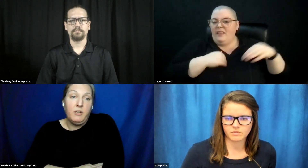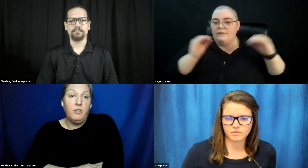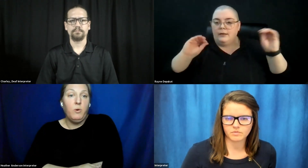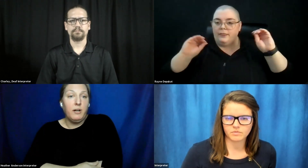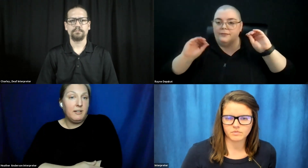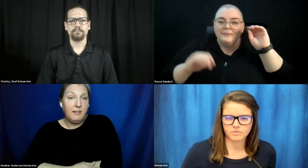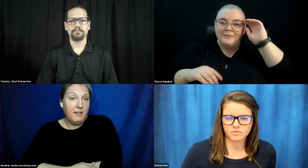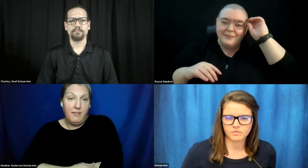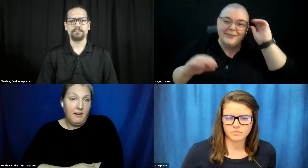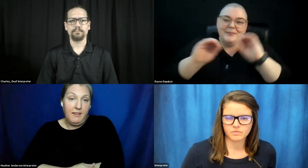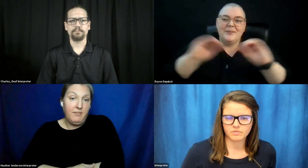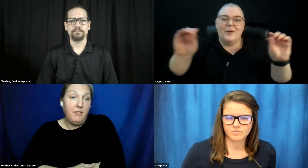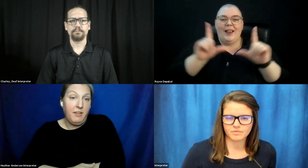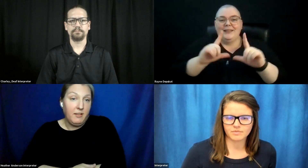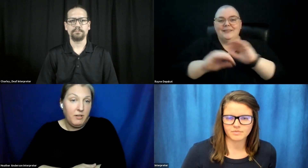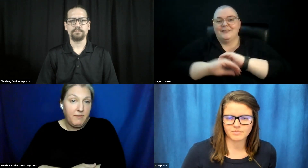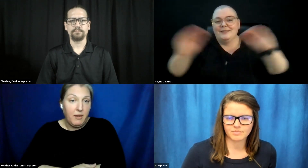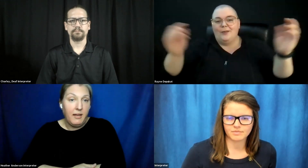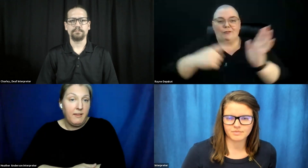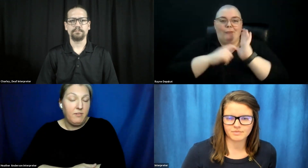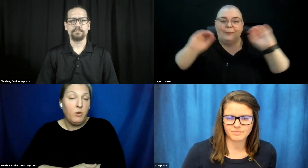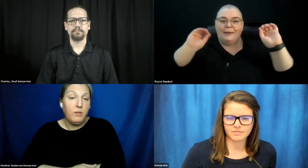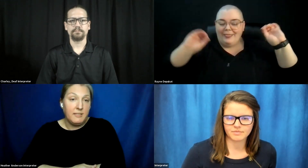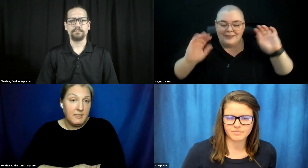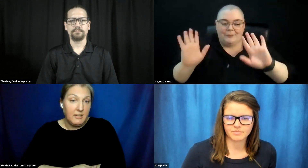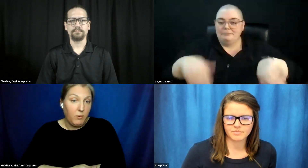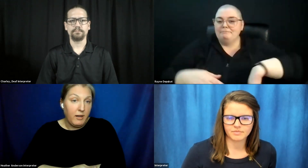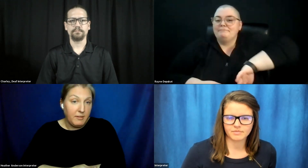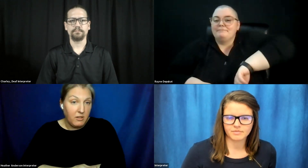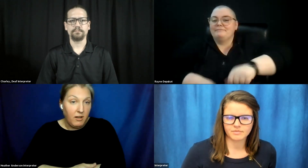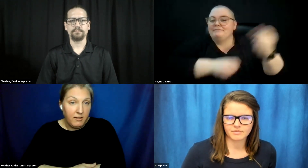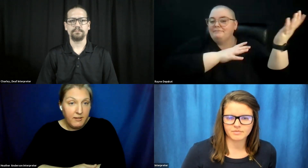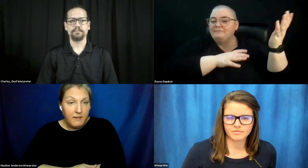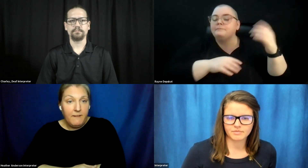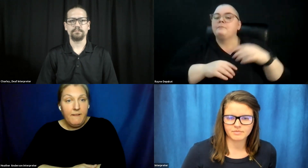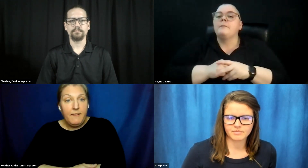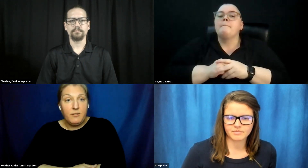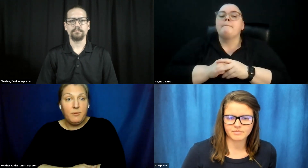They're pretty strong but New York, they have nothing they're pretty far behind. They have no licensing requirements at all.